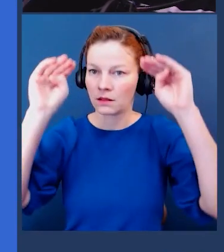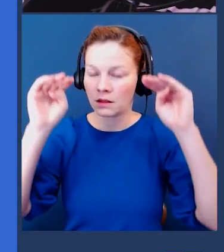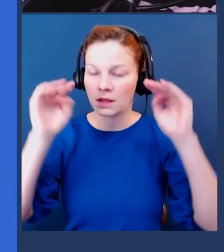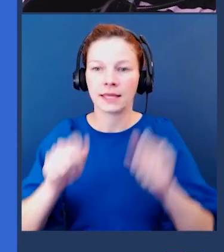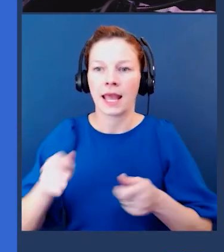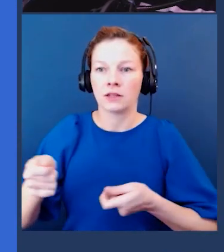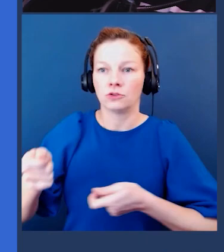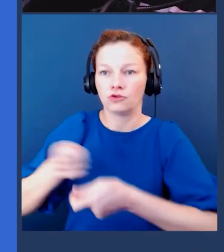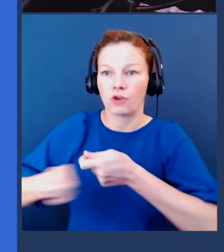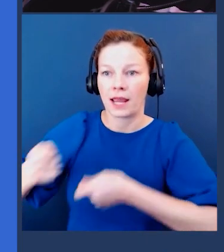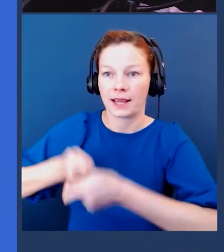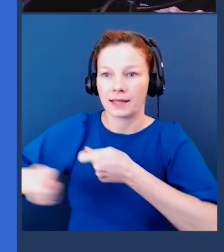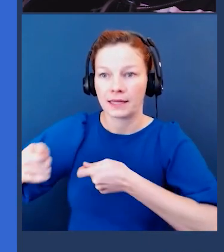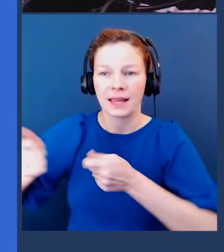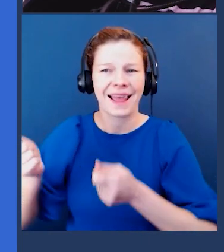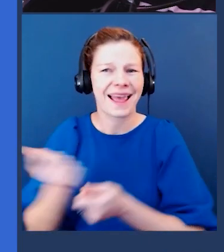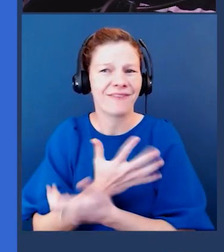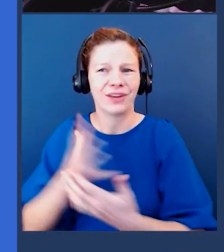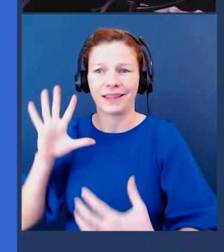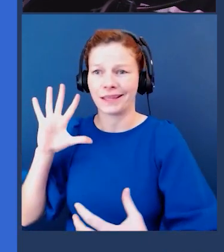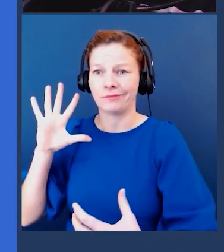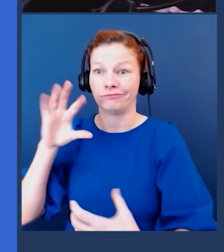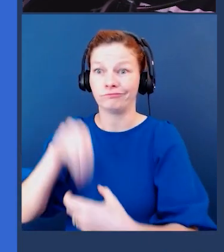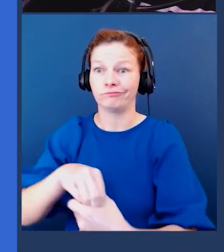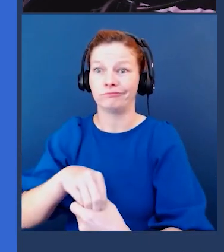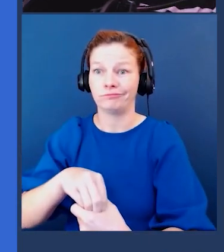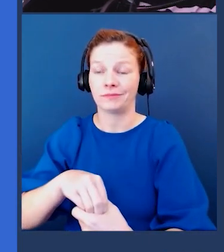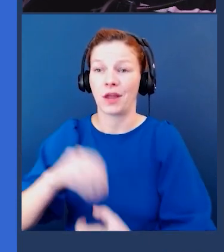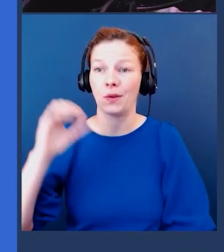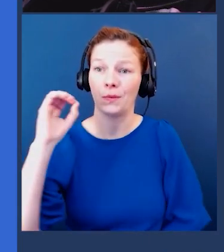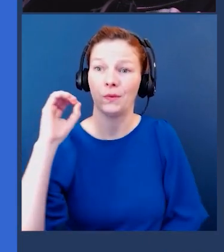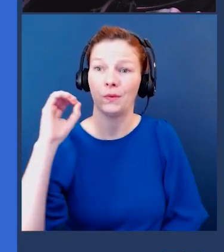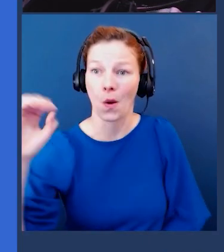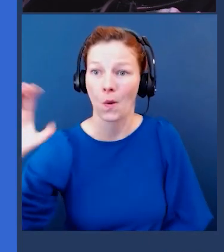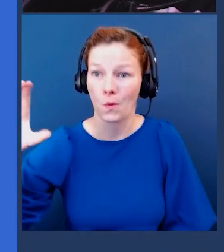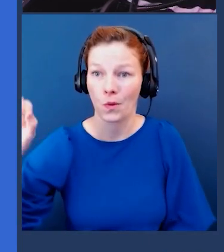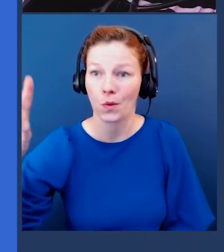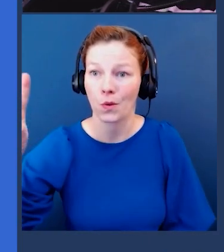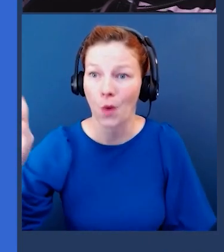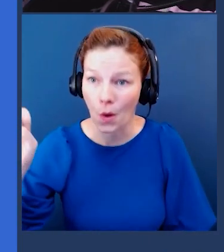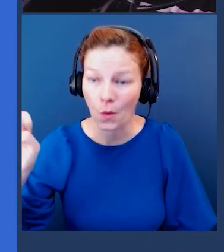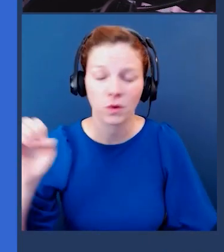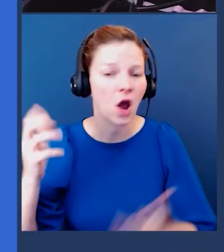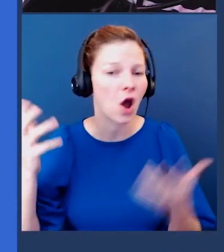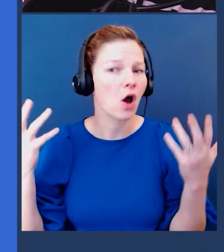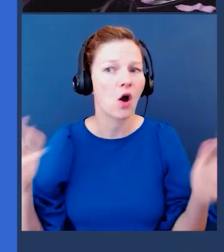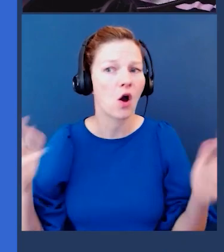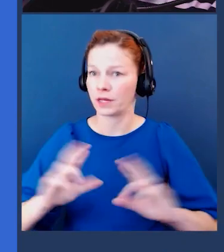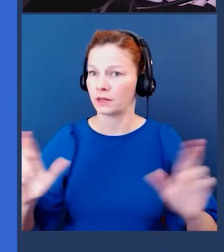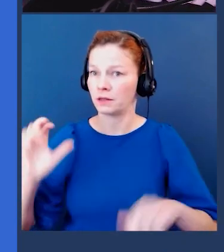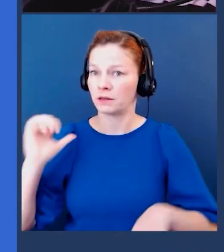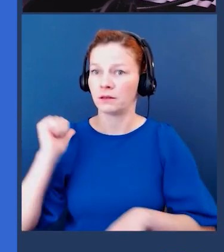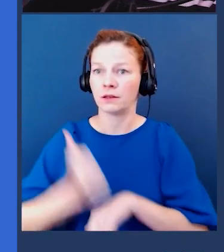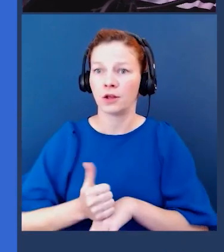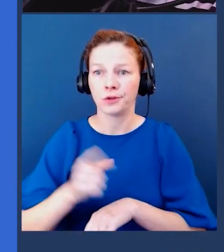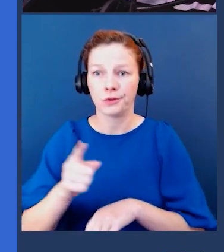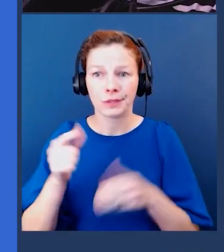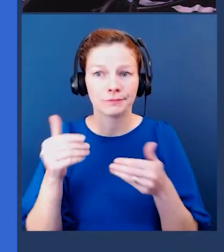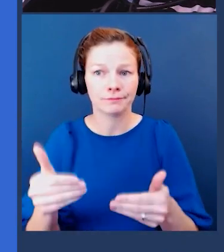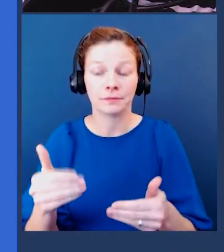All of that is built in all of that zero code. You can start implementing playing with it if you want to make more advance component.